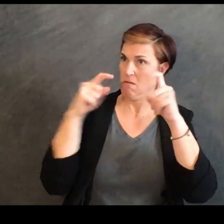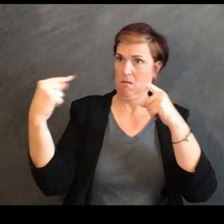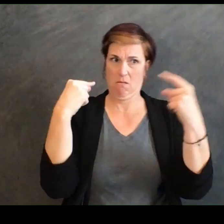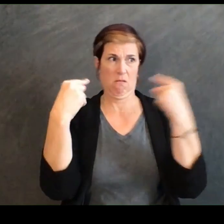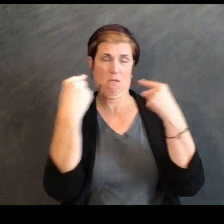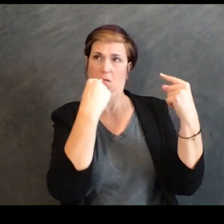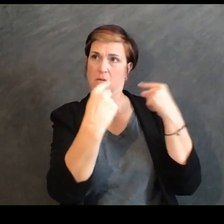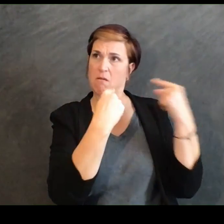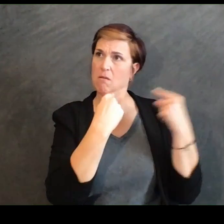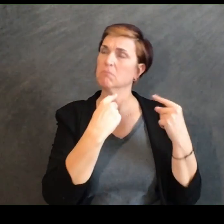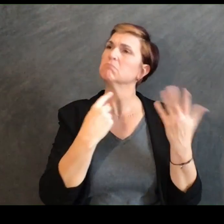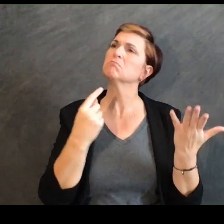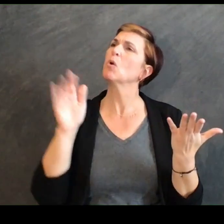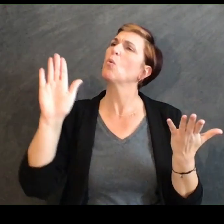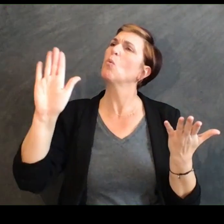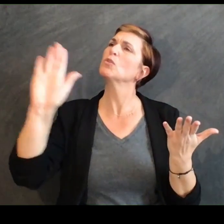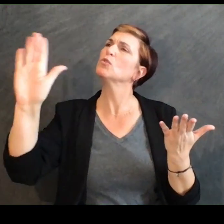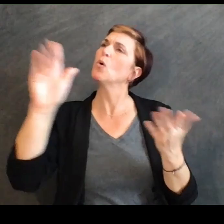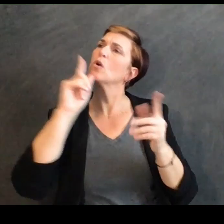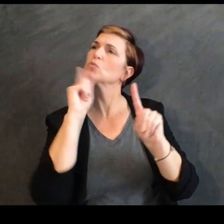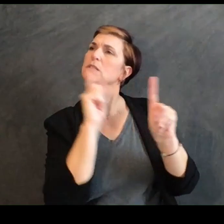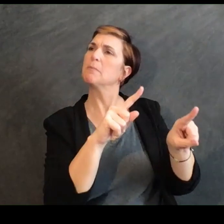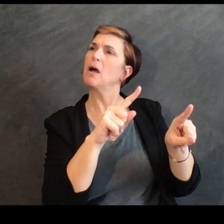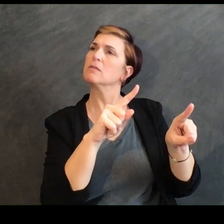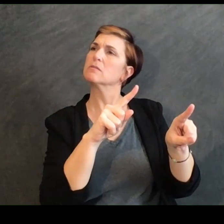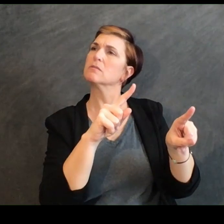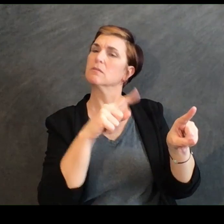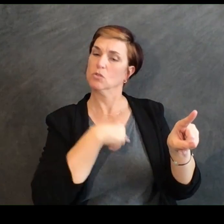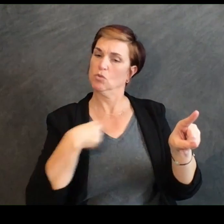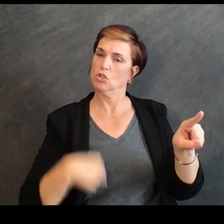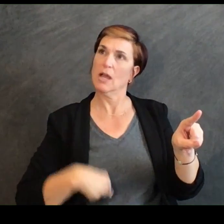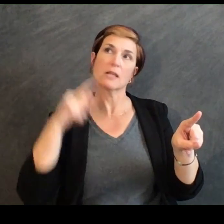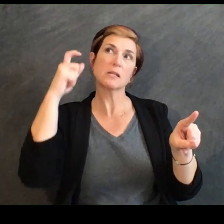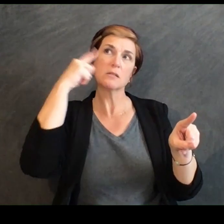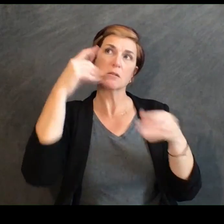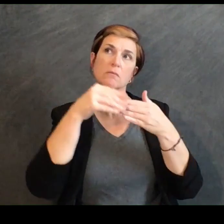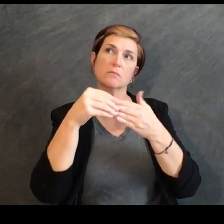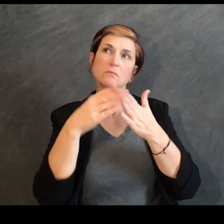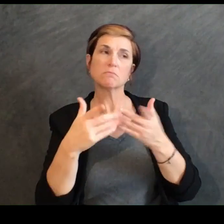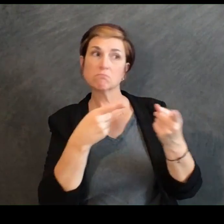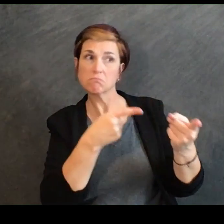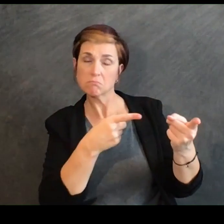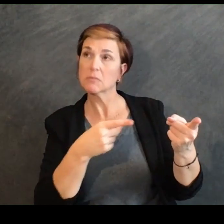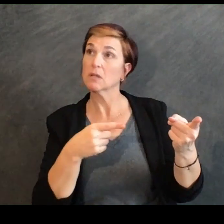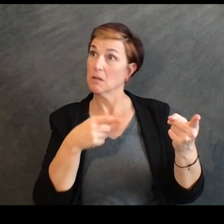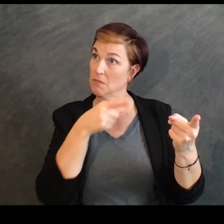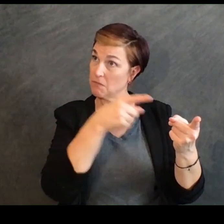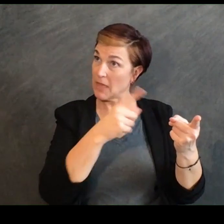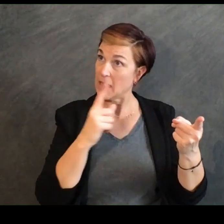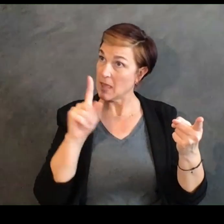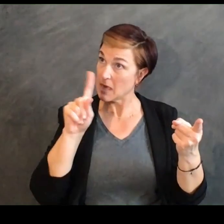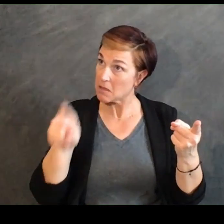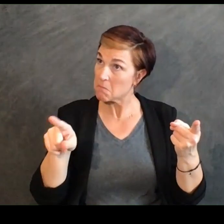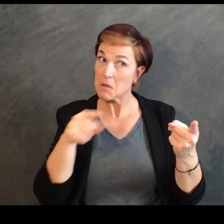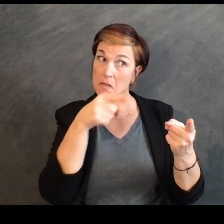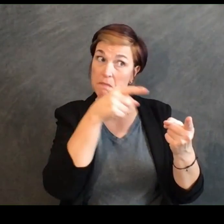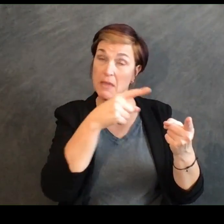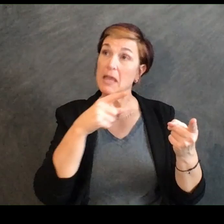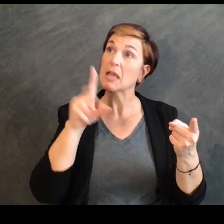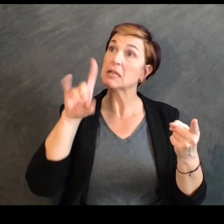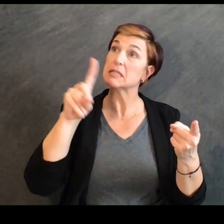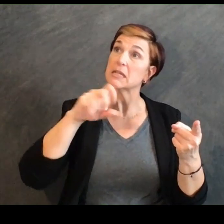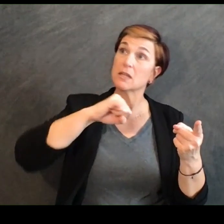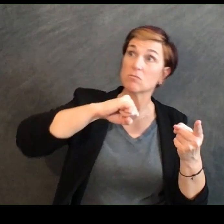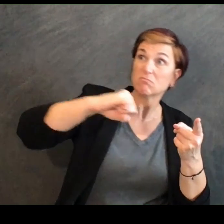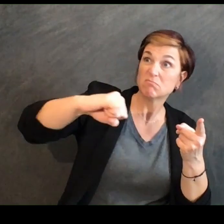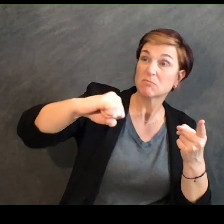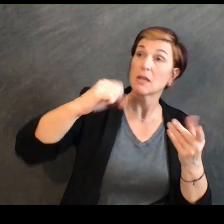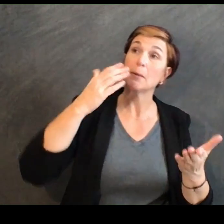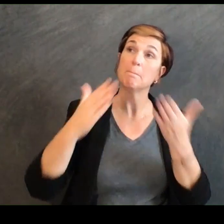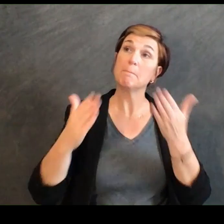have they signaled any kind of resistance to upcoming trade talks in in